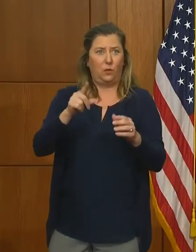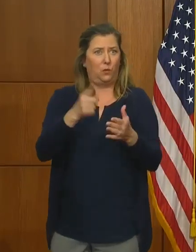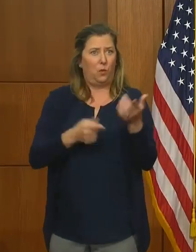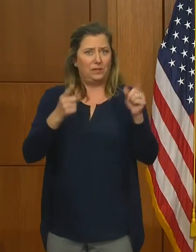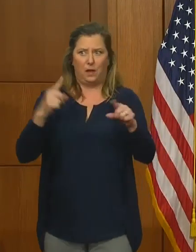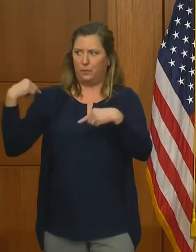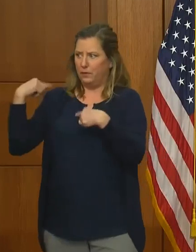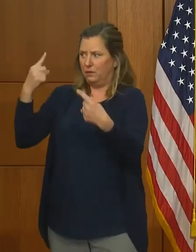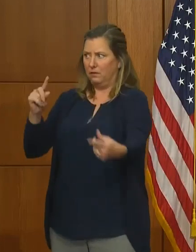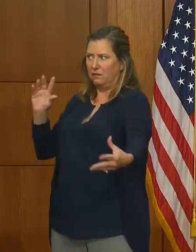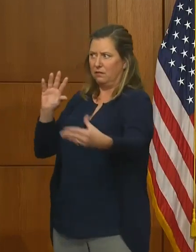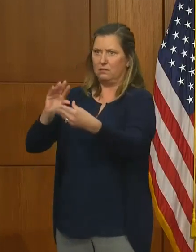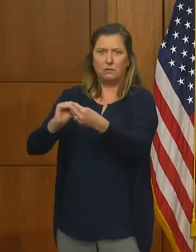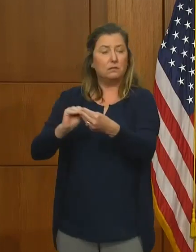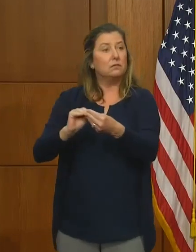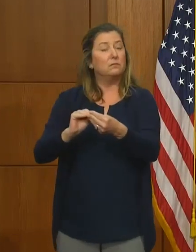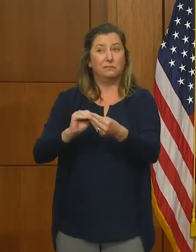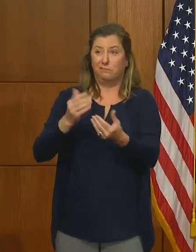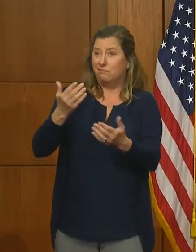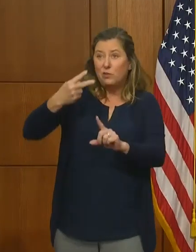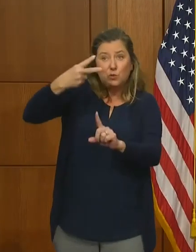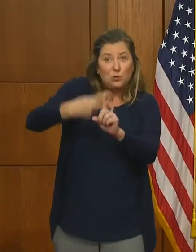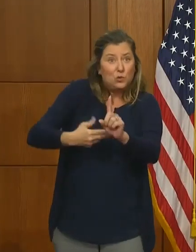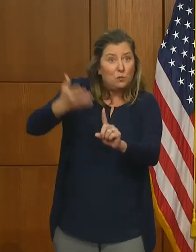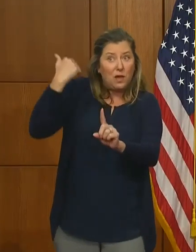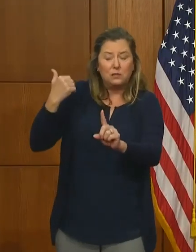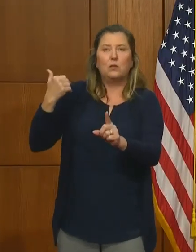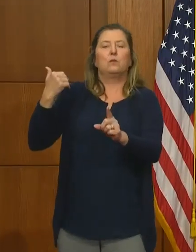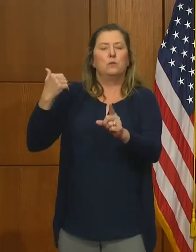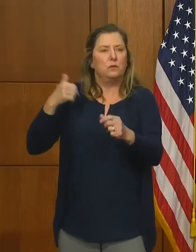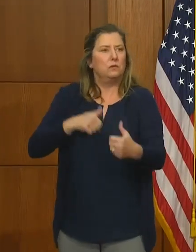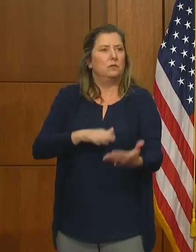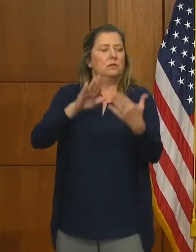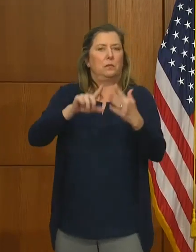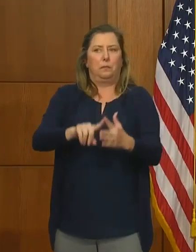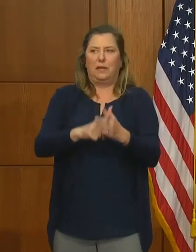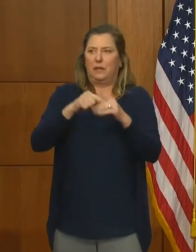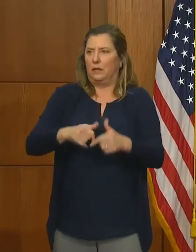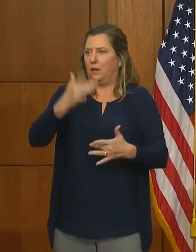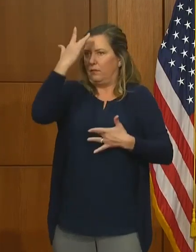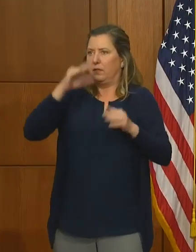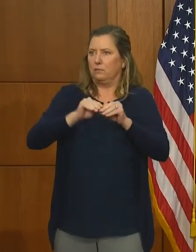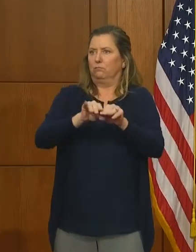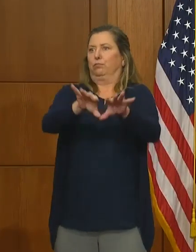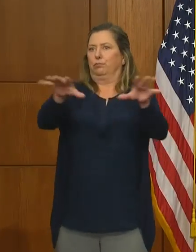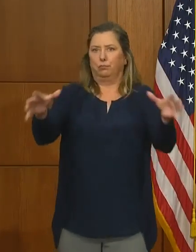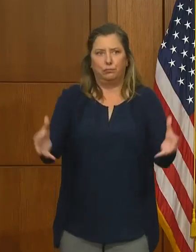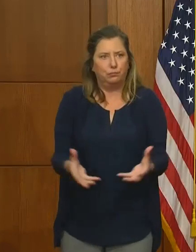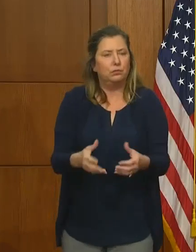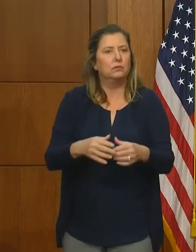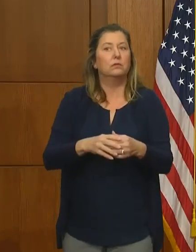I'D LIKE TO REMIND EVERYONE OF HOW FAR WE HAVE COME LESS THAN